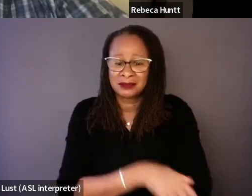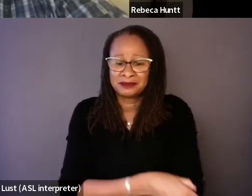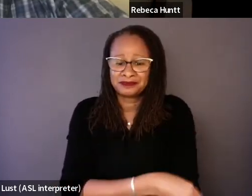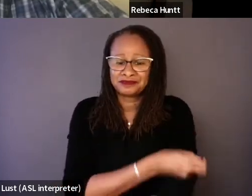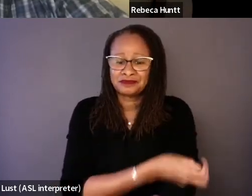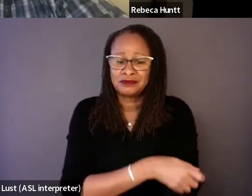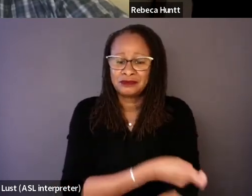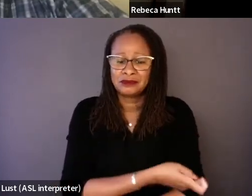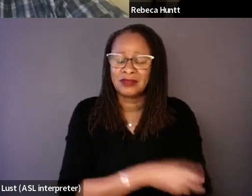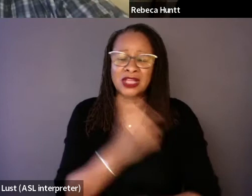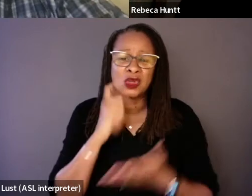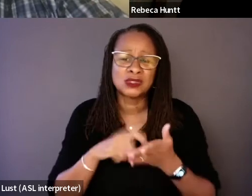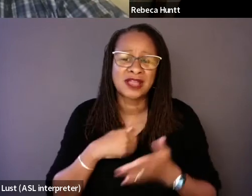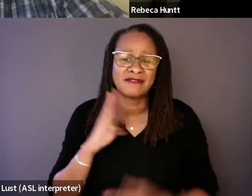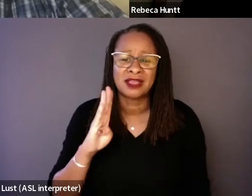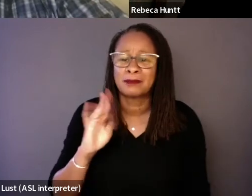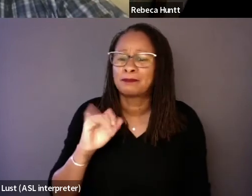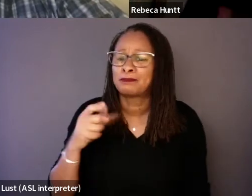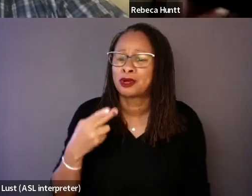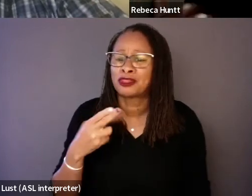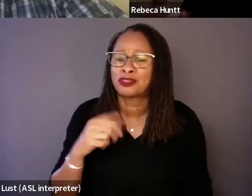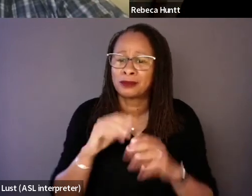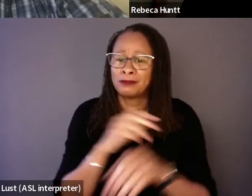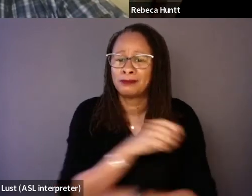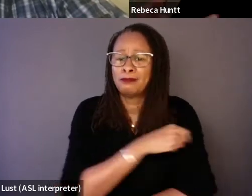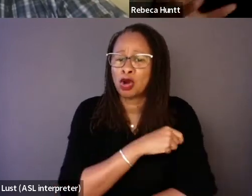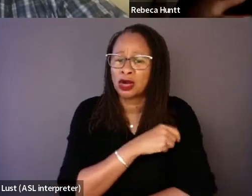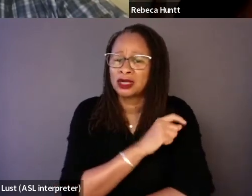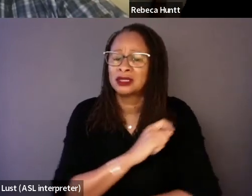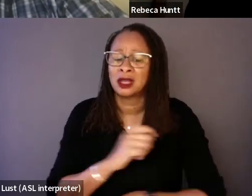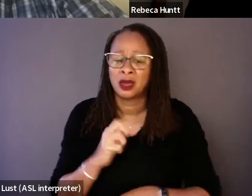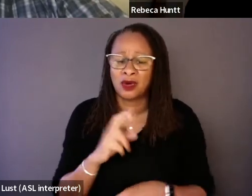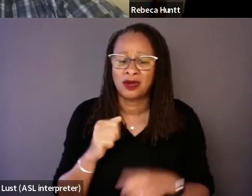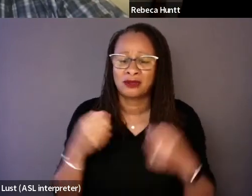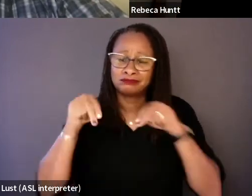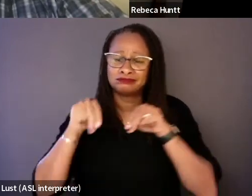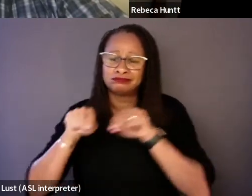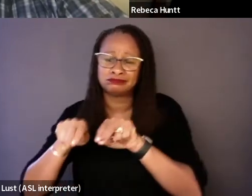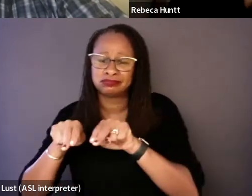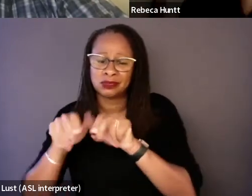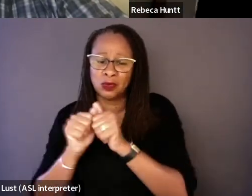right here, or, you know, when I'm in bed with a partner and like looking closely at a certain part